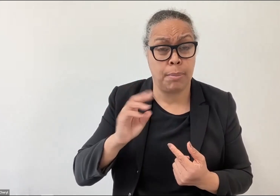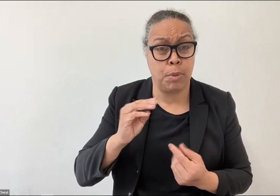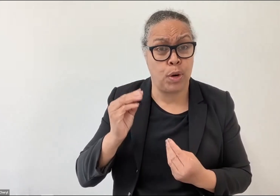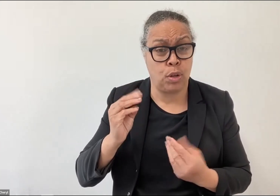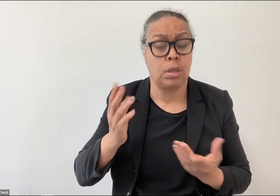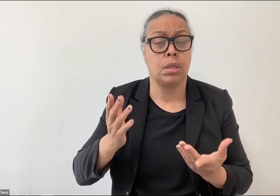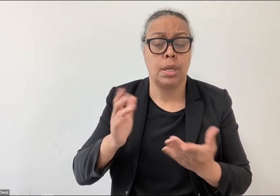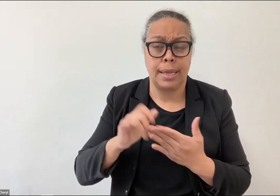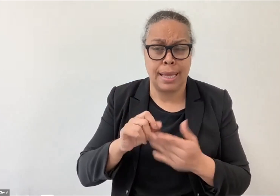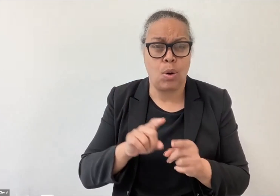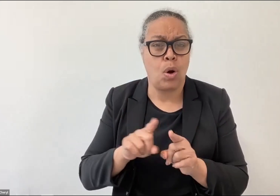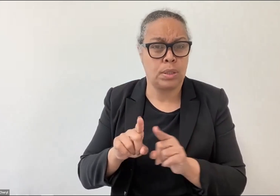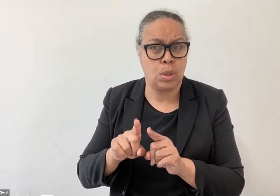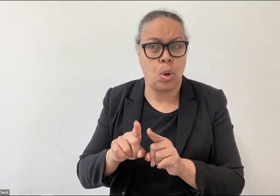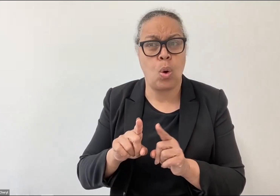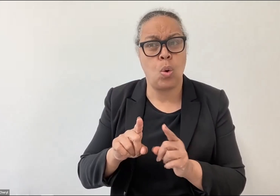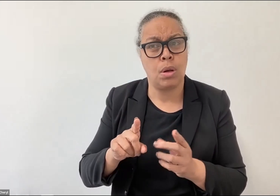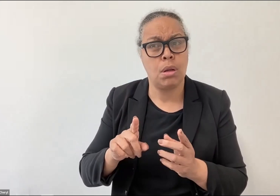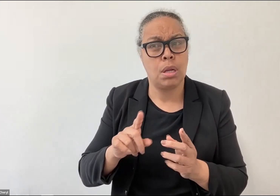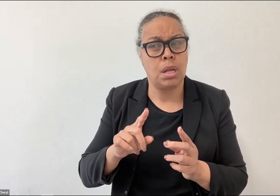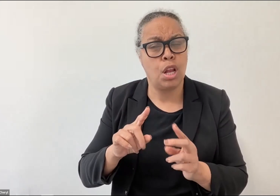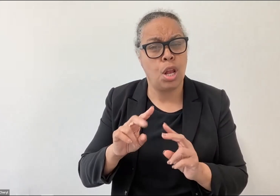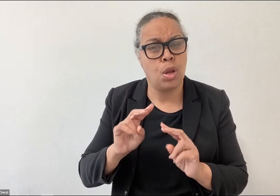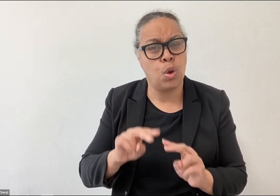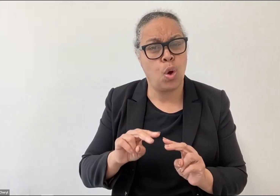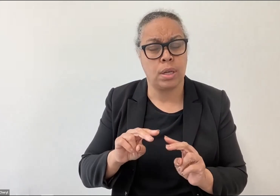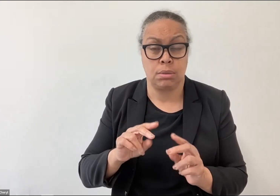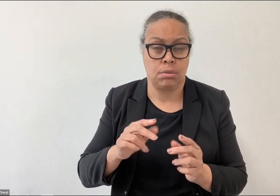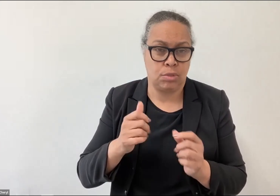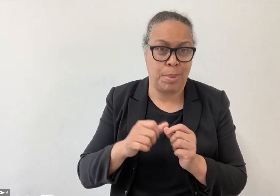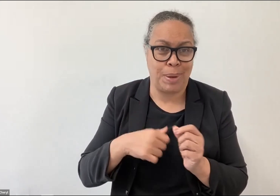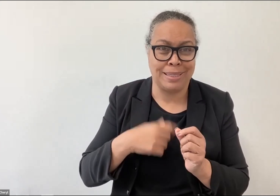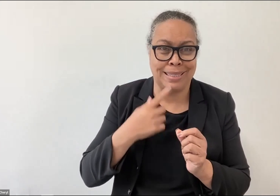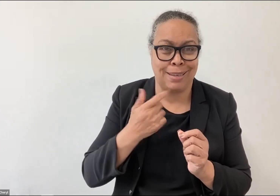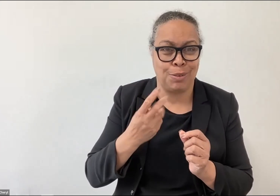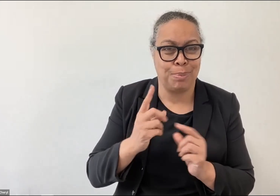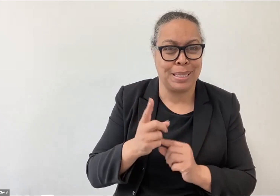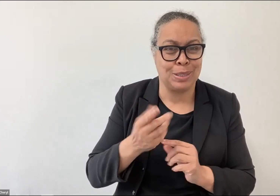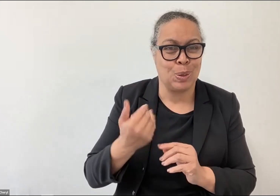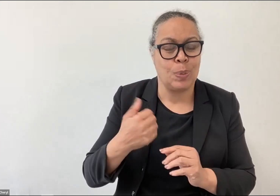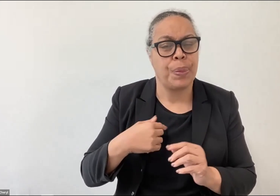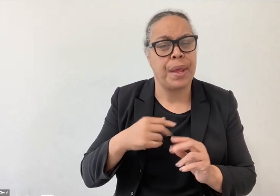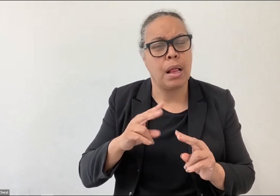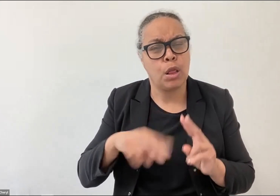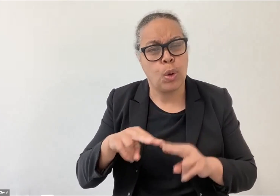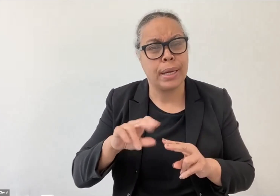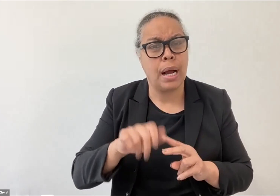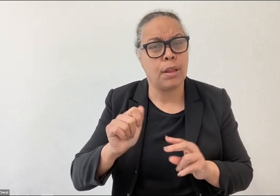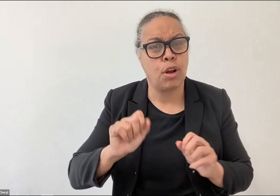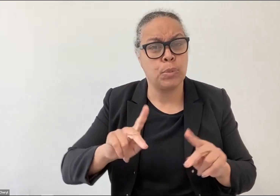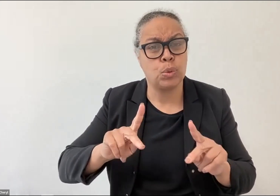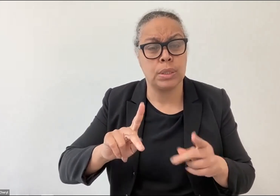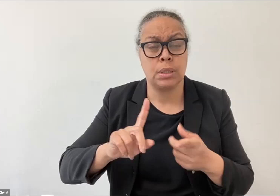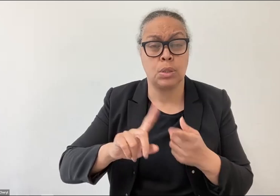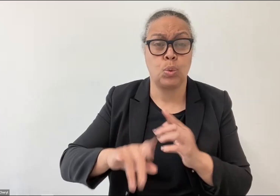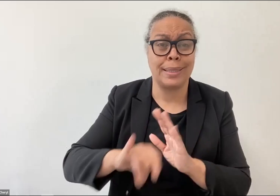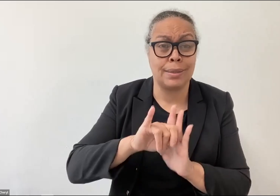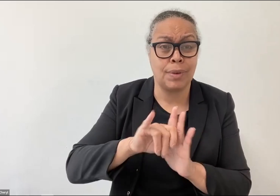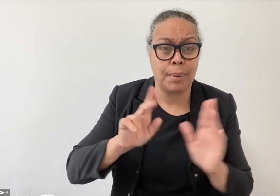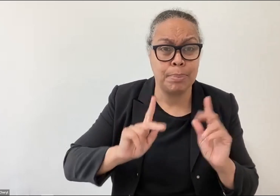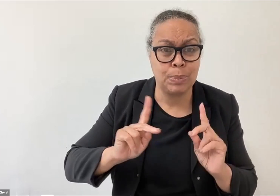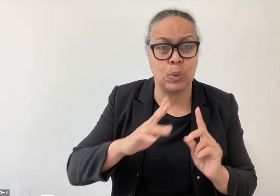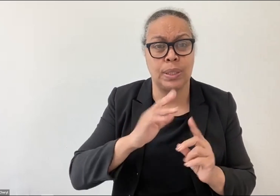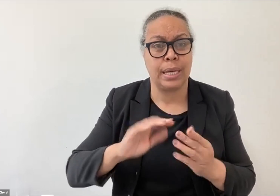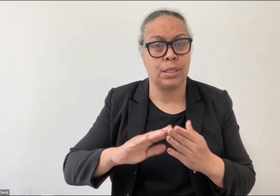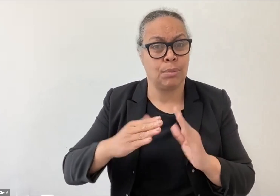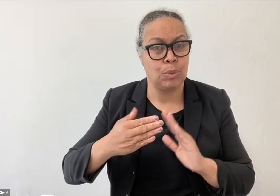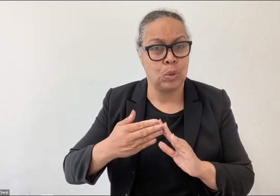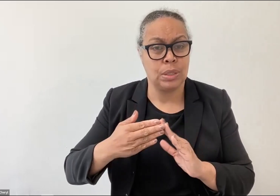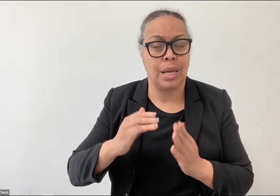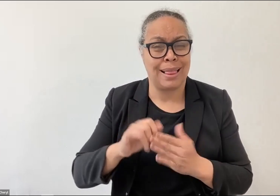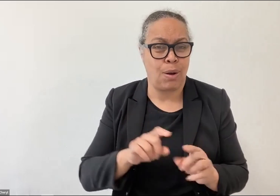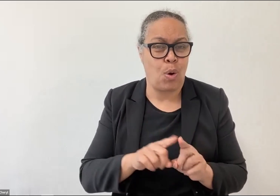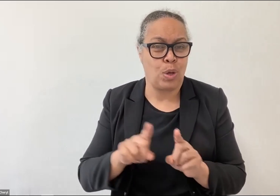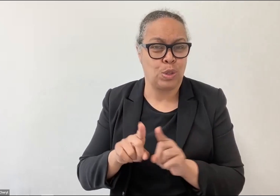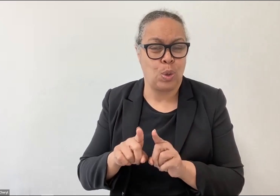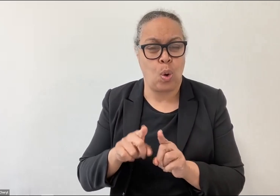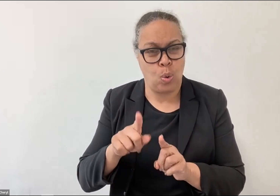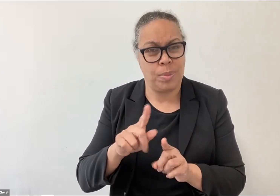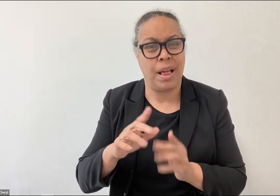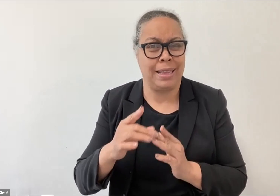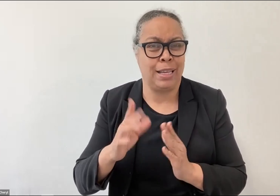A memorial that you also look at As I was saying a few minutes ago, other opportunities to identify people in communities who also are playing a leadership role.